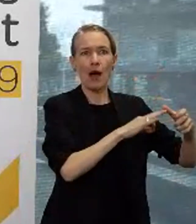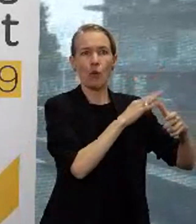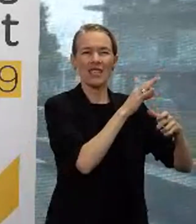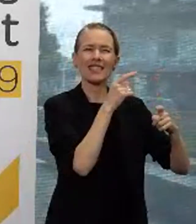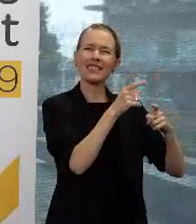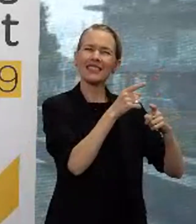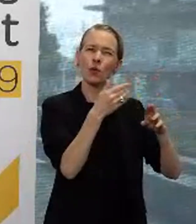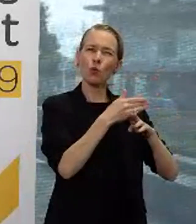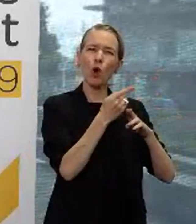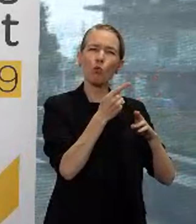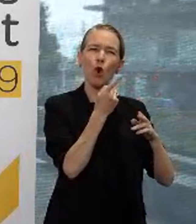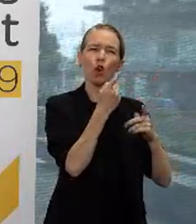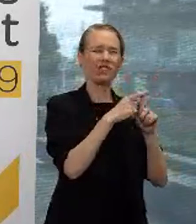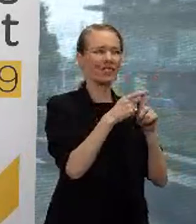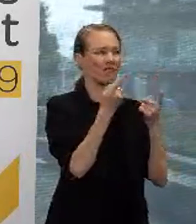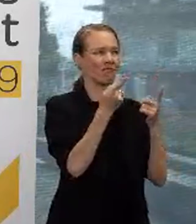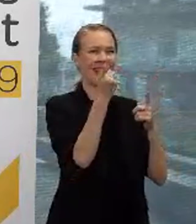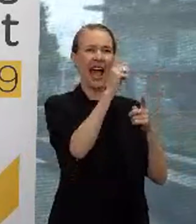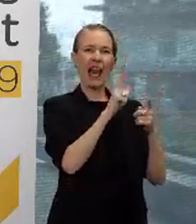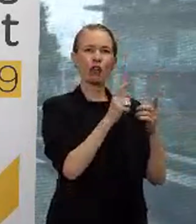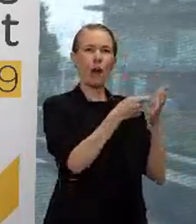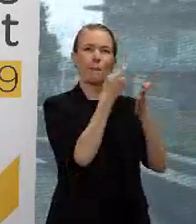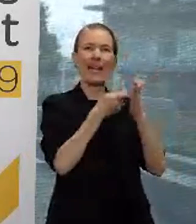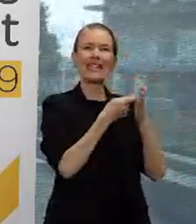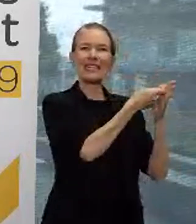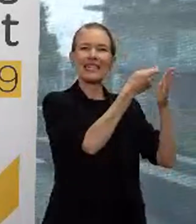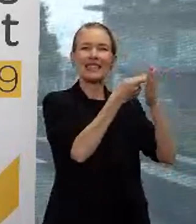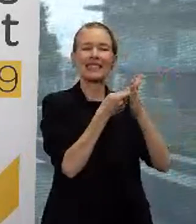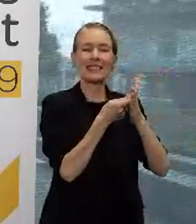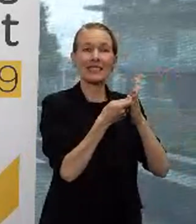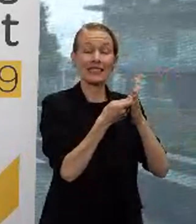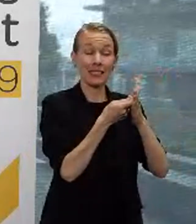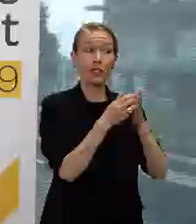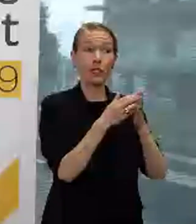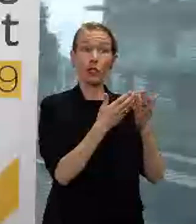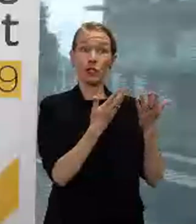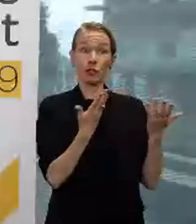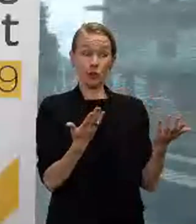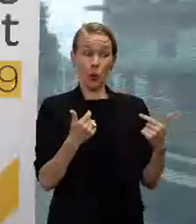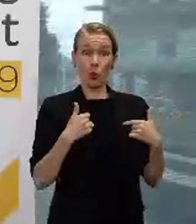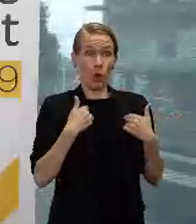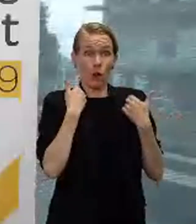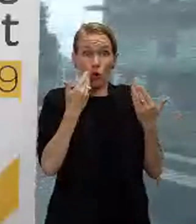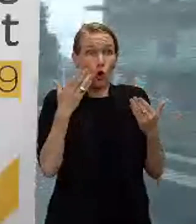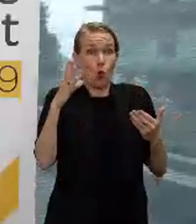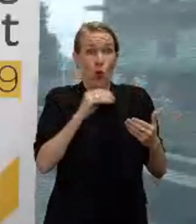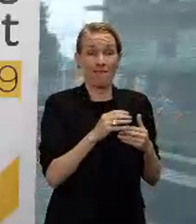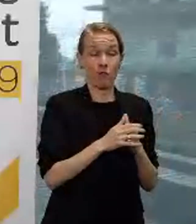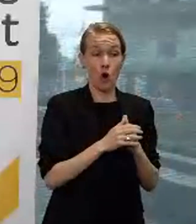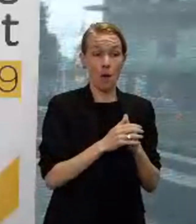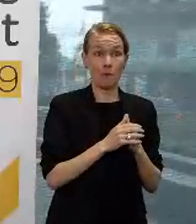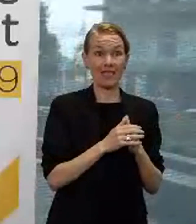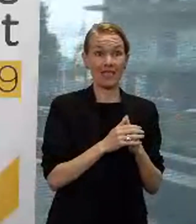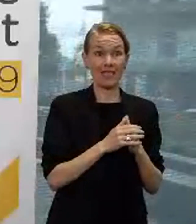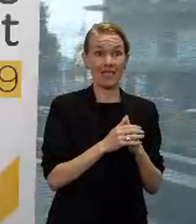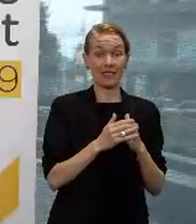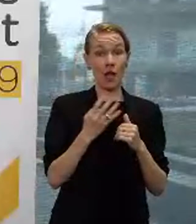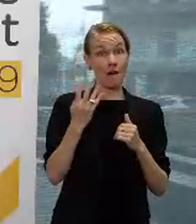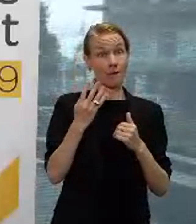So we're not ruling out any possibility, and we've identified the other ship that he has worked on in the last 14 days.